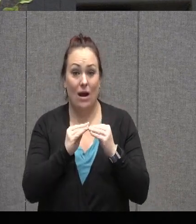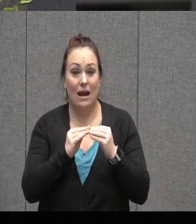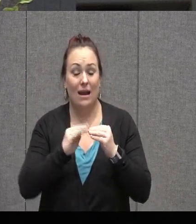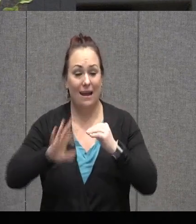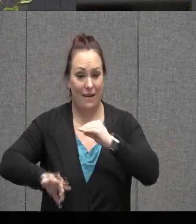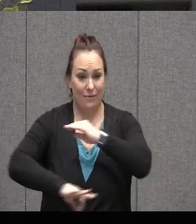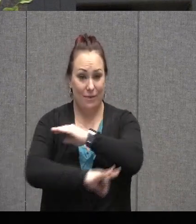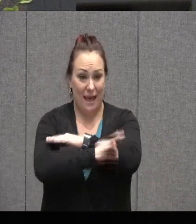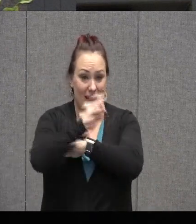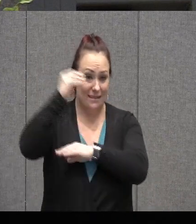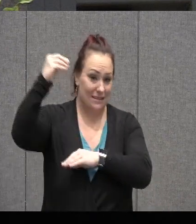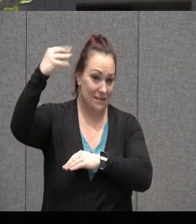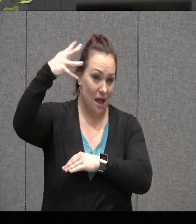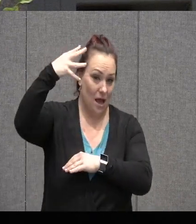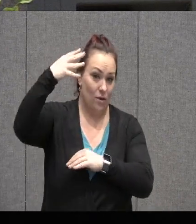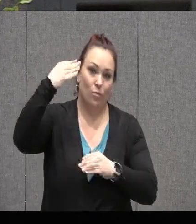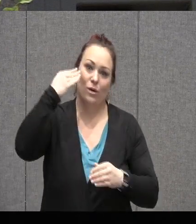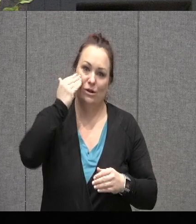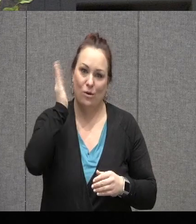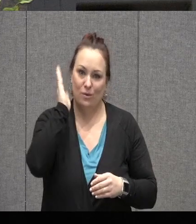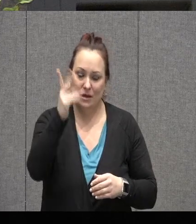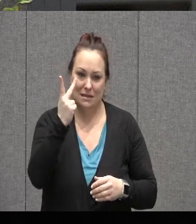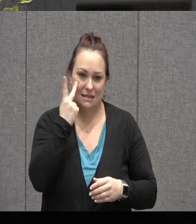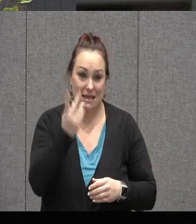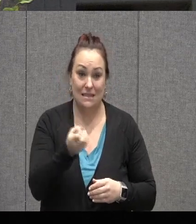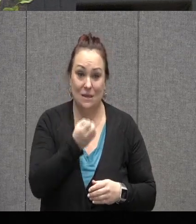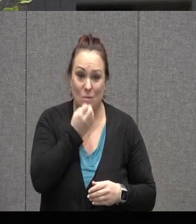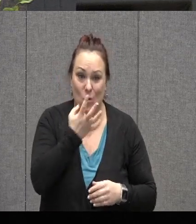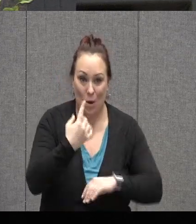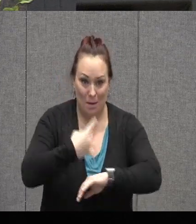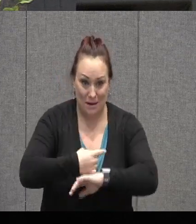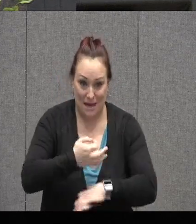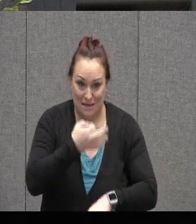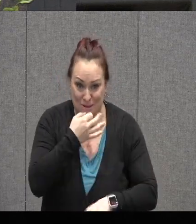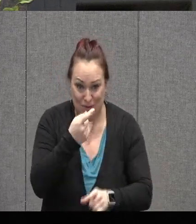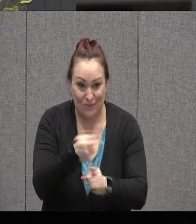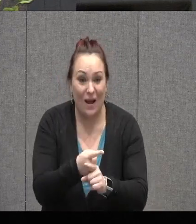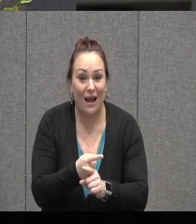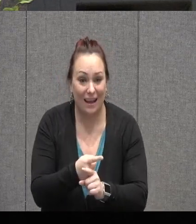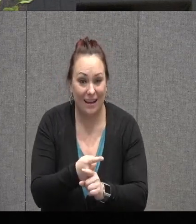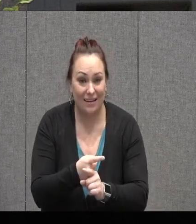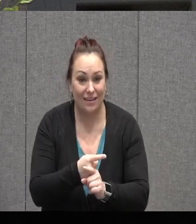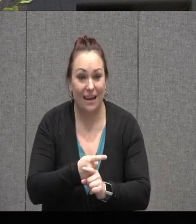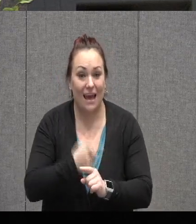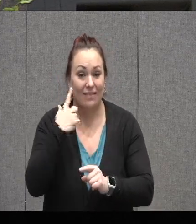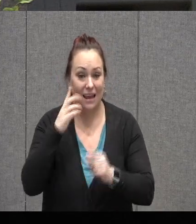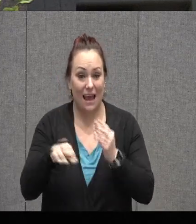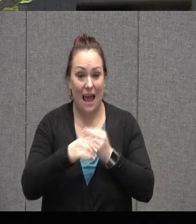I have the sun up here because we know we're gonna see some warm days here, right? And then the scroll.